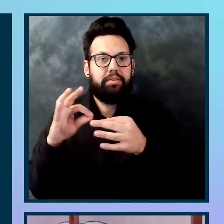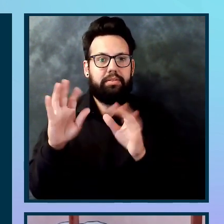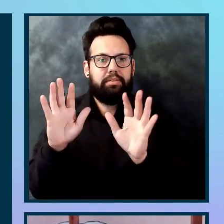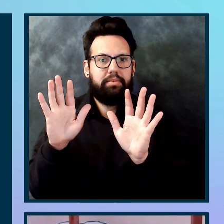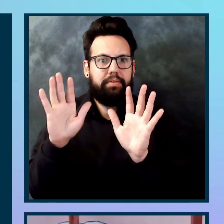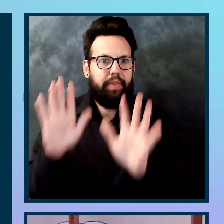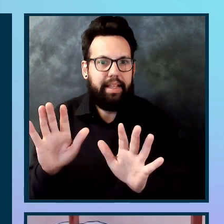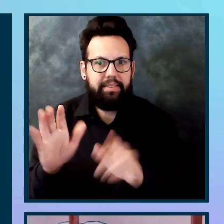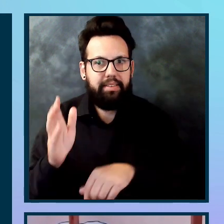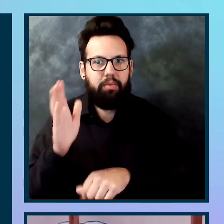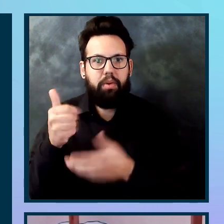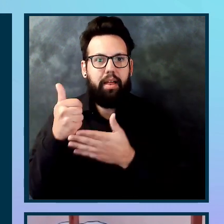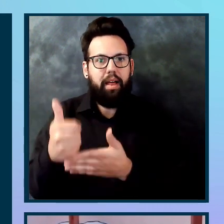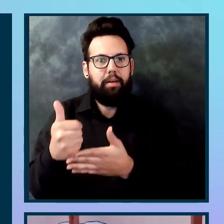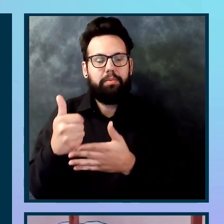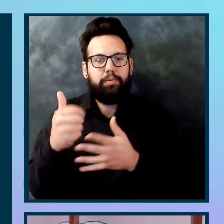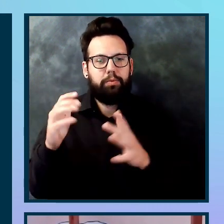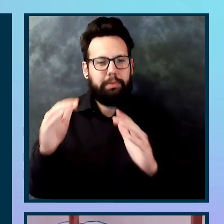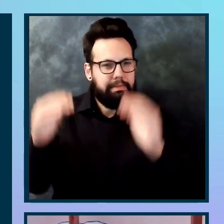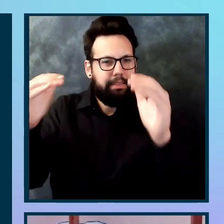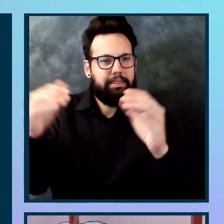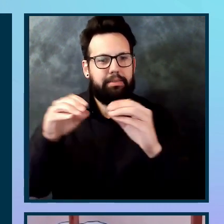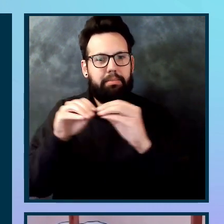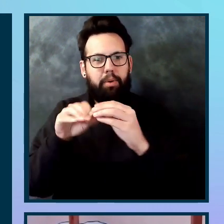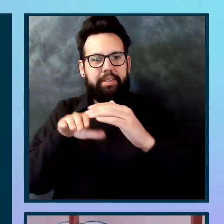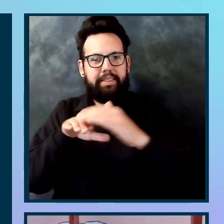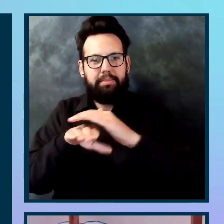and making it clear what the intentions were